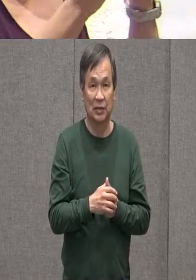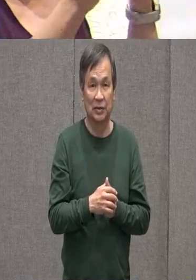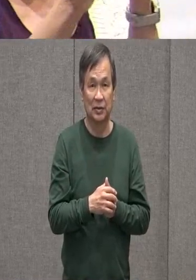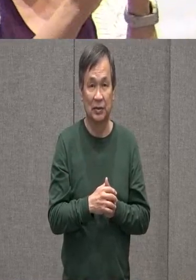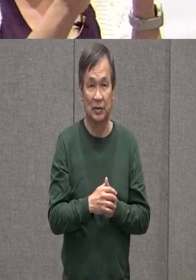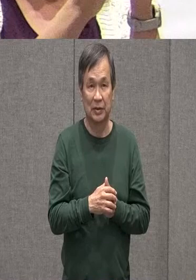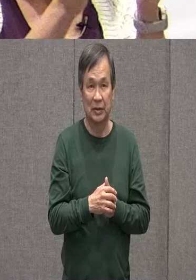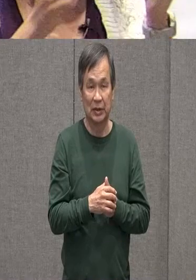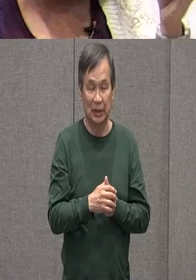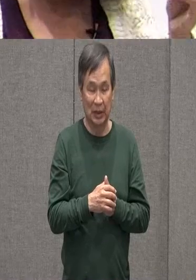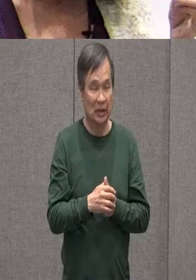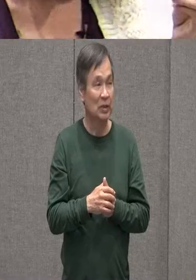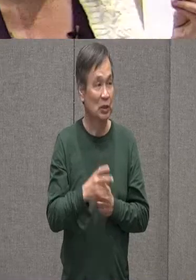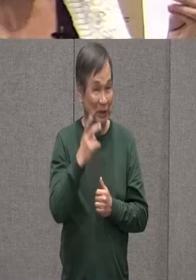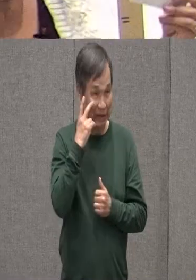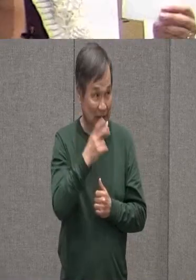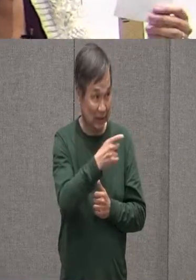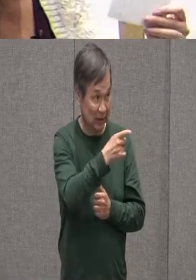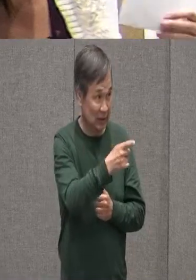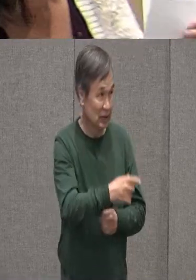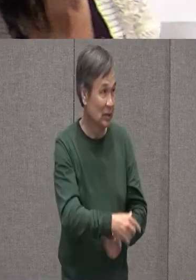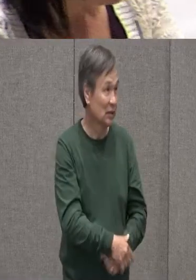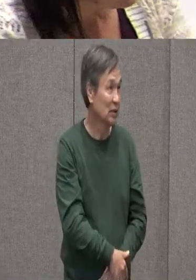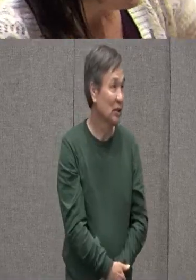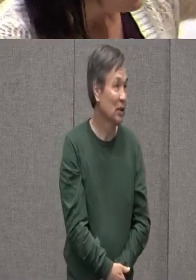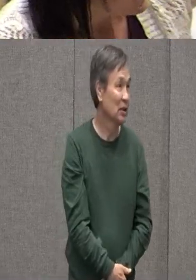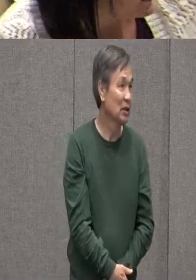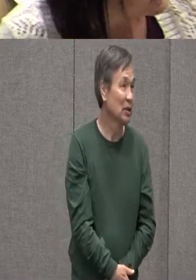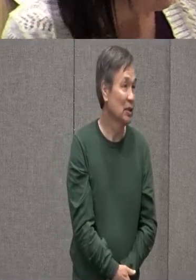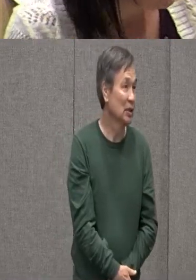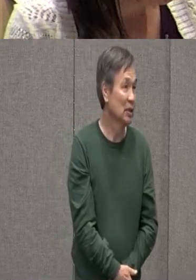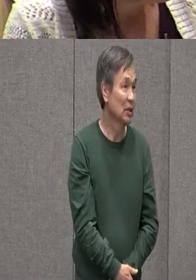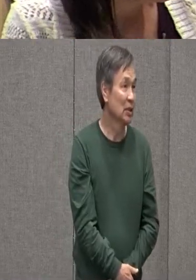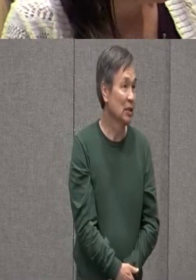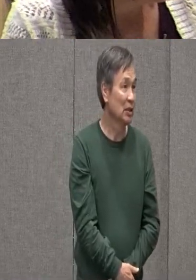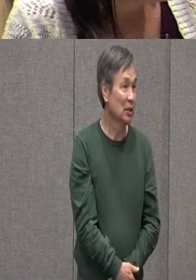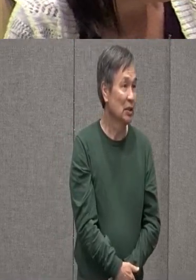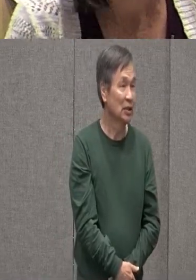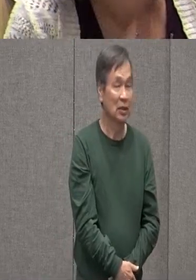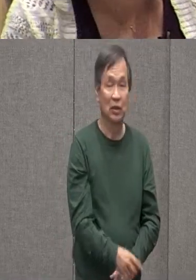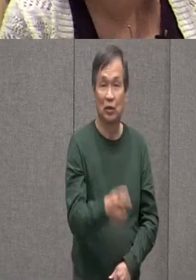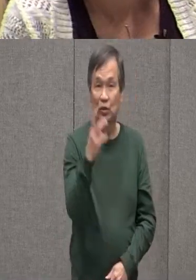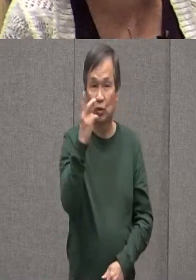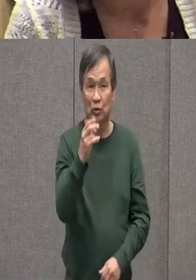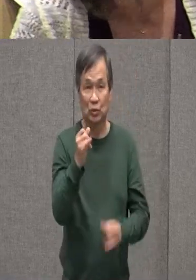So you have this fold right here. And what I do is I make two parallel lines.